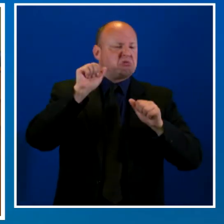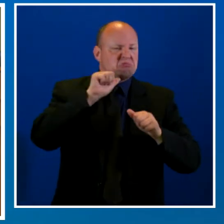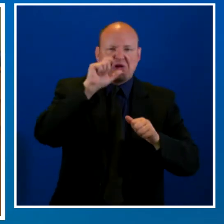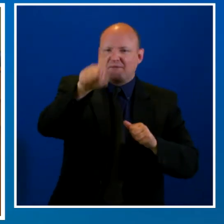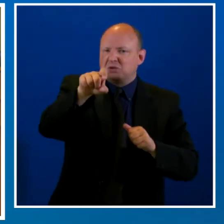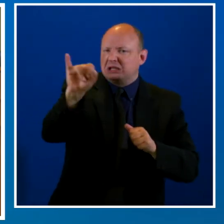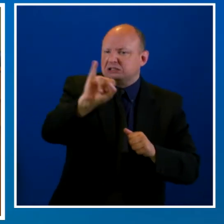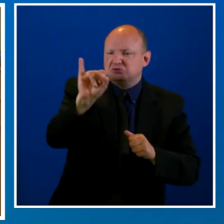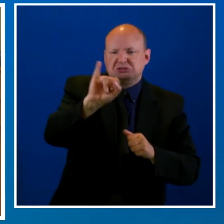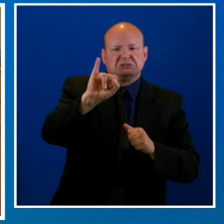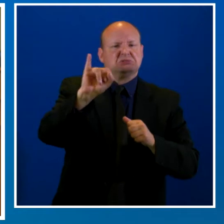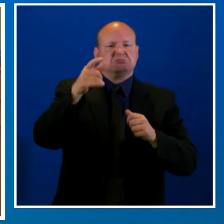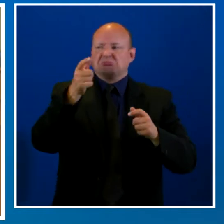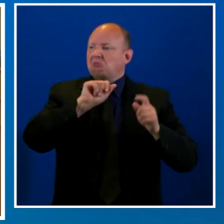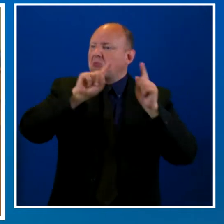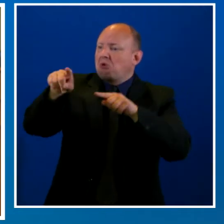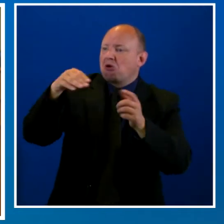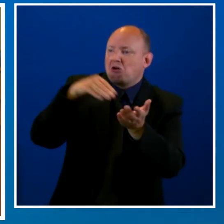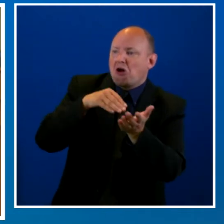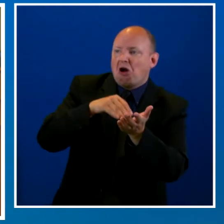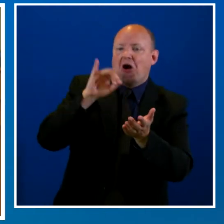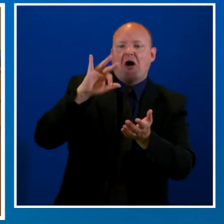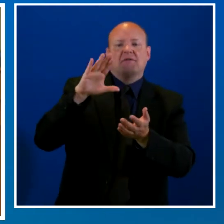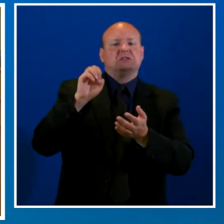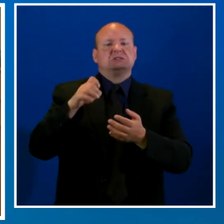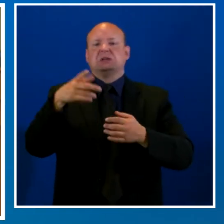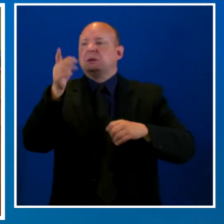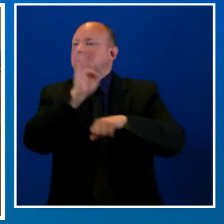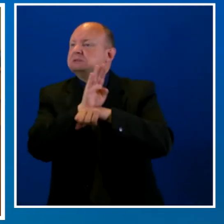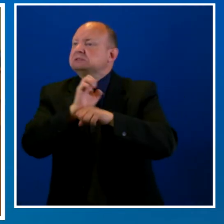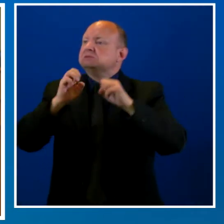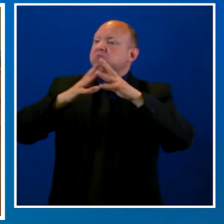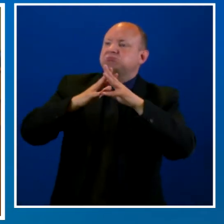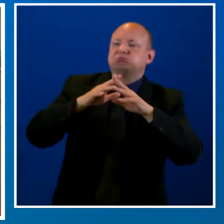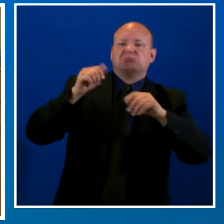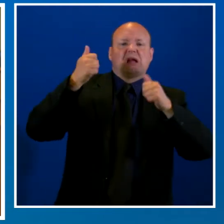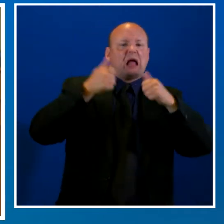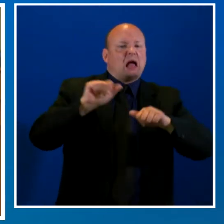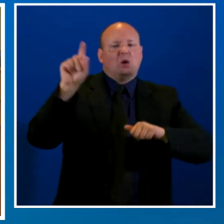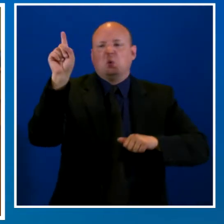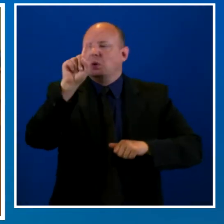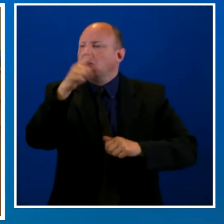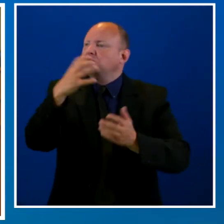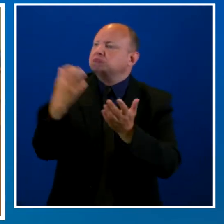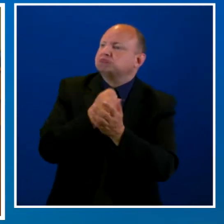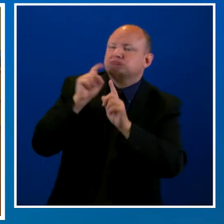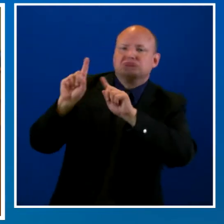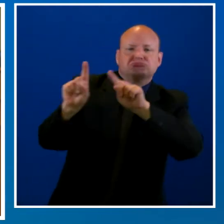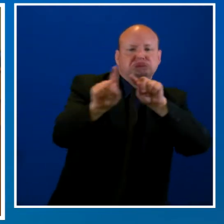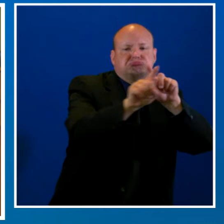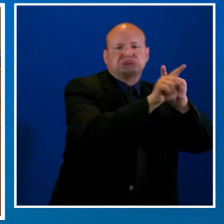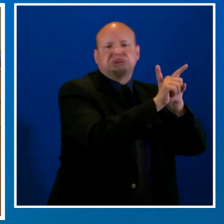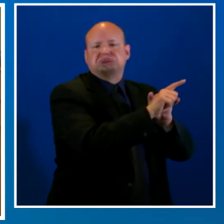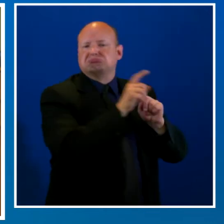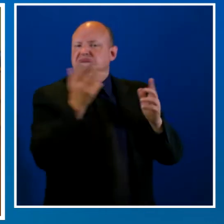vaccination clinics throughout the county. No health insurance or proof of residency is required.